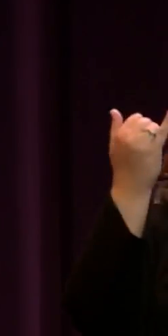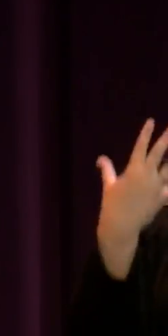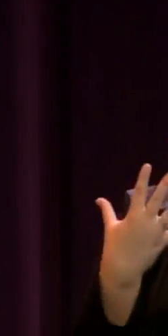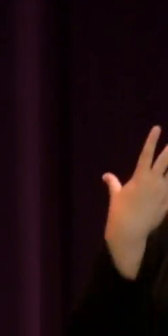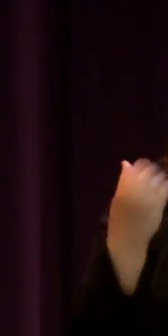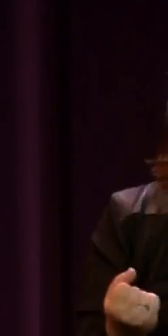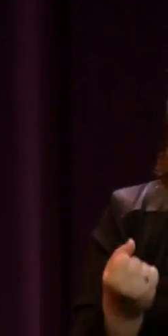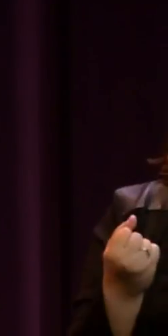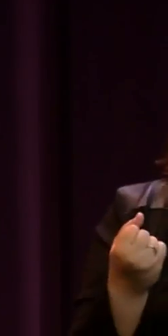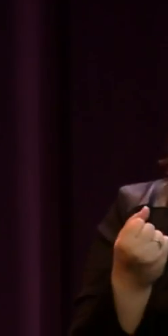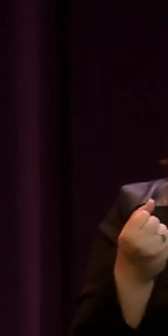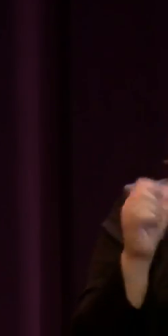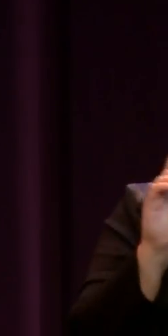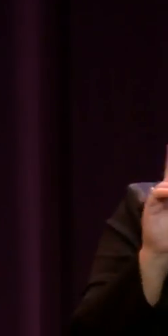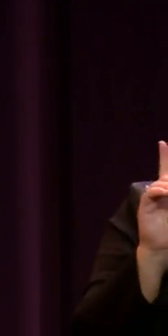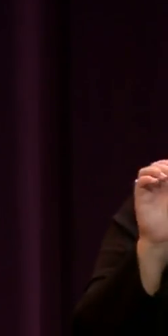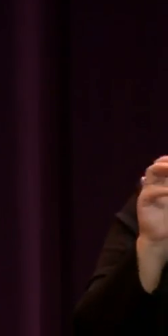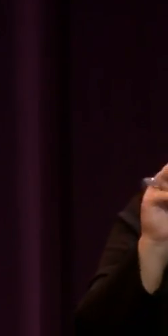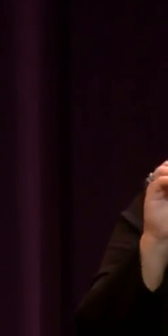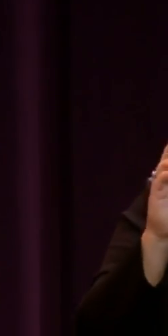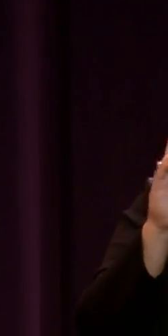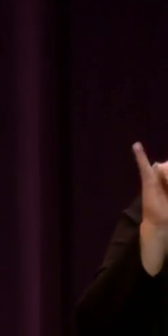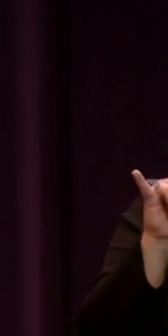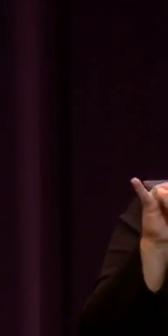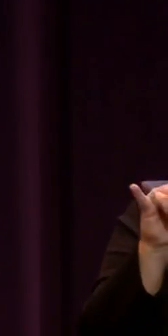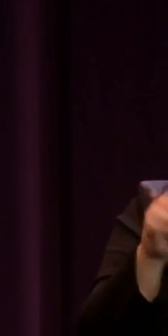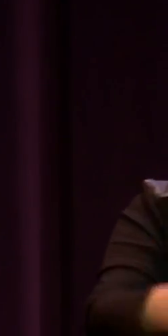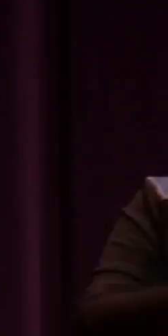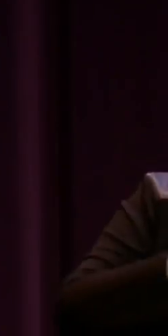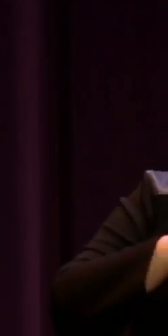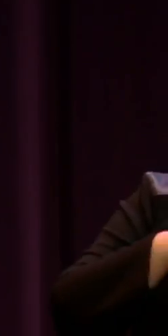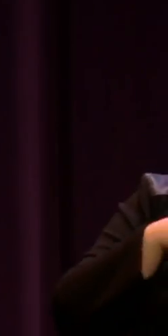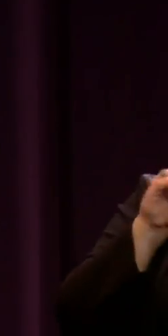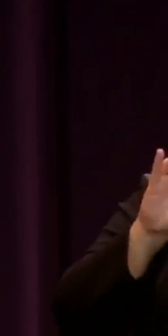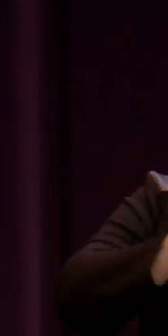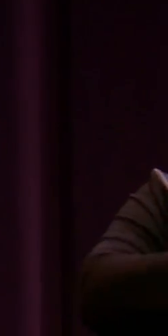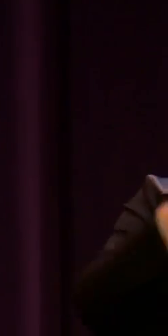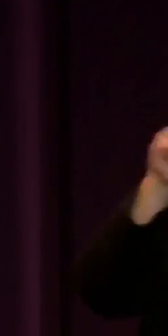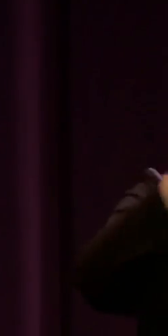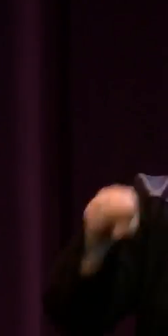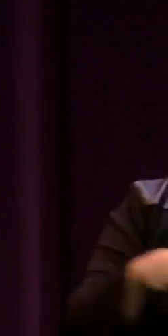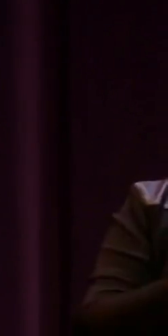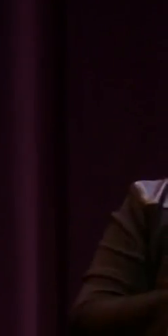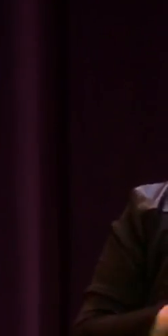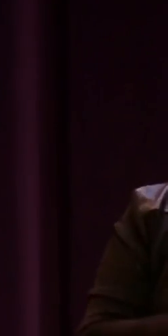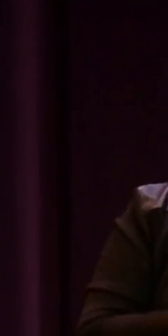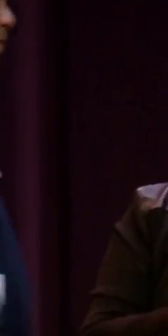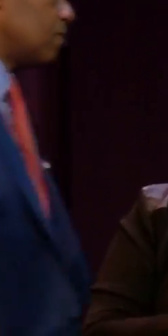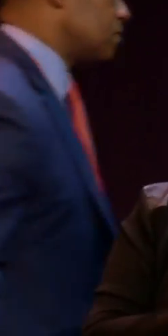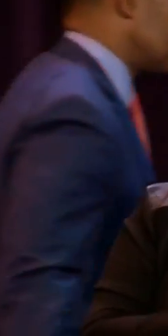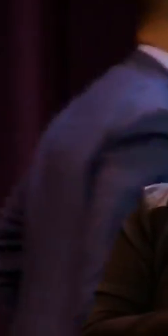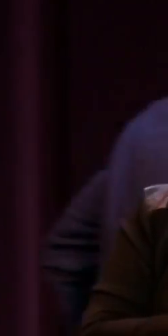ROBUST DEMOCRACY. DEMAND STATEHOOD.